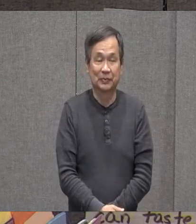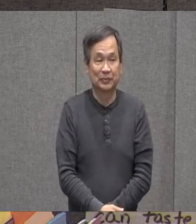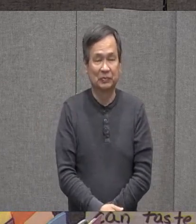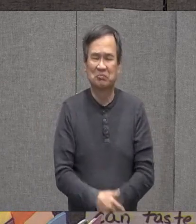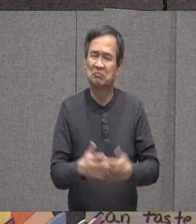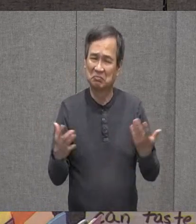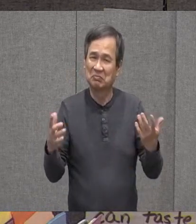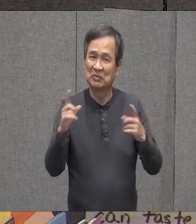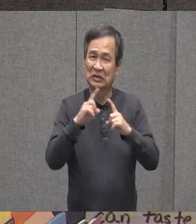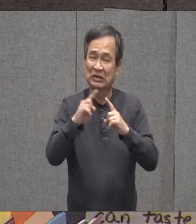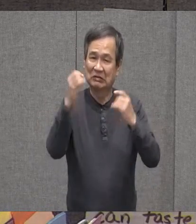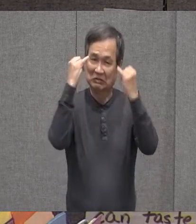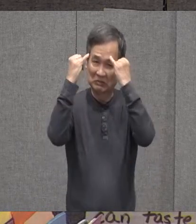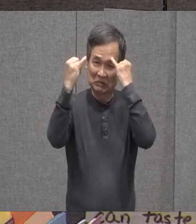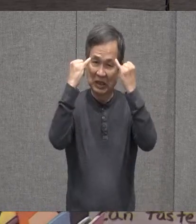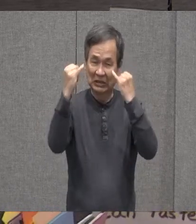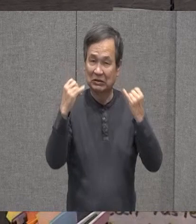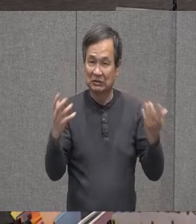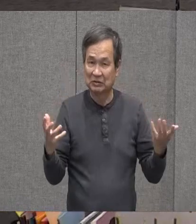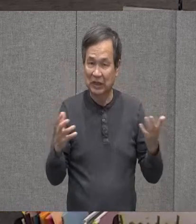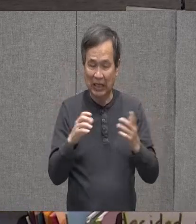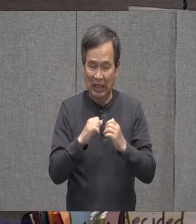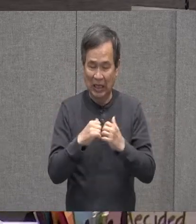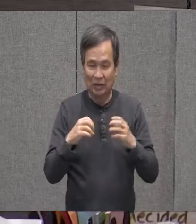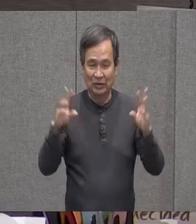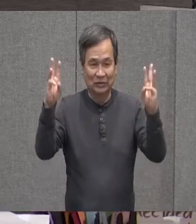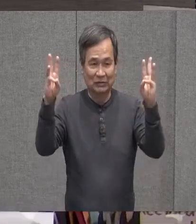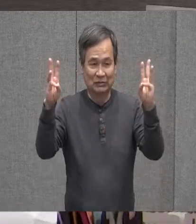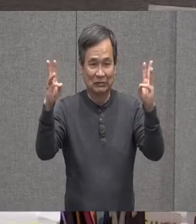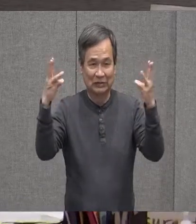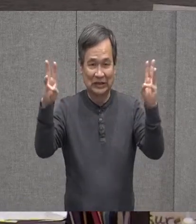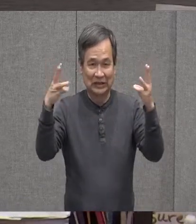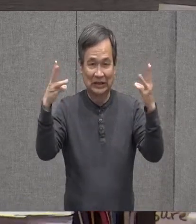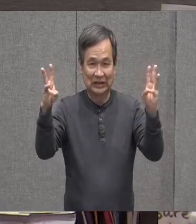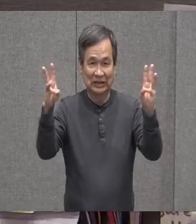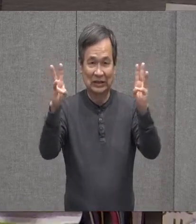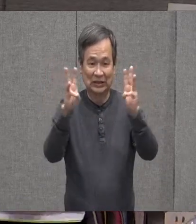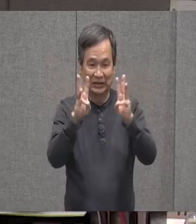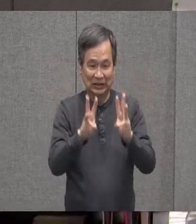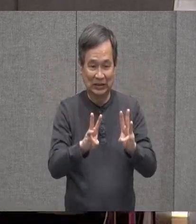These are all some ways you might've thought about doubling 16, our next double in the story.